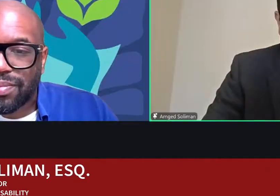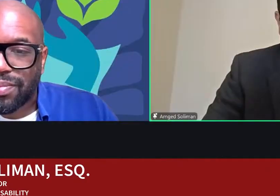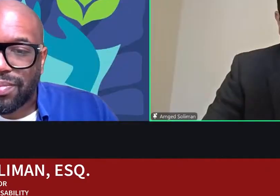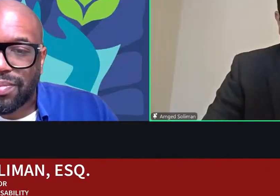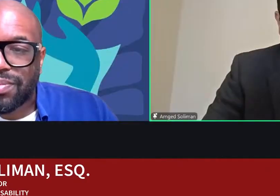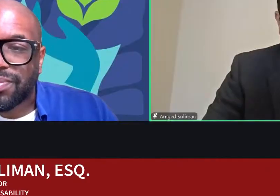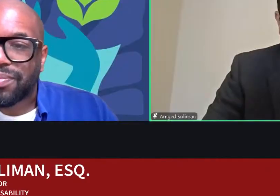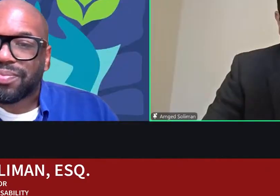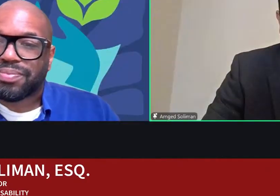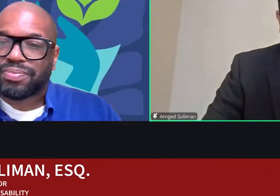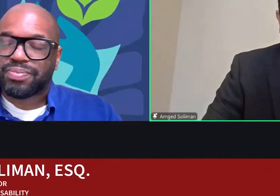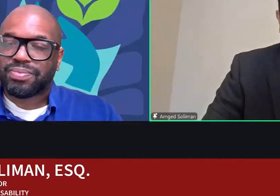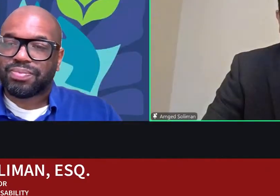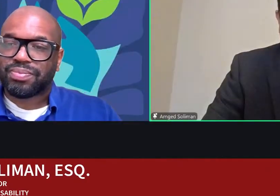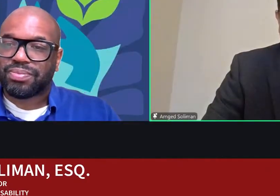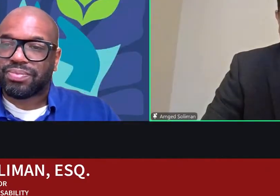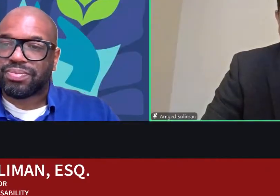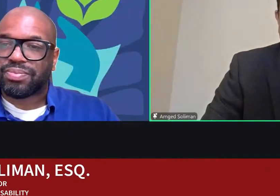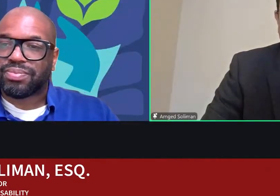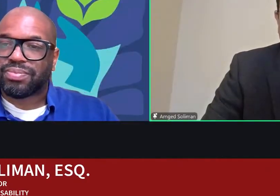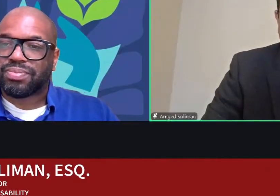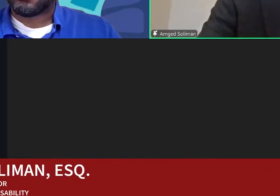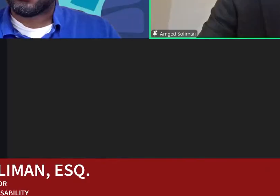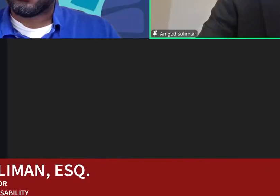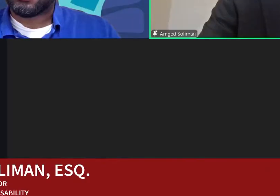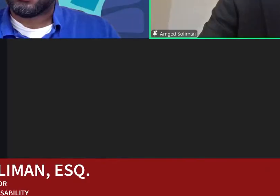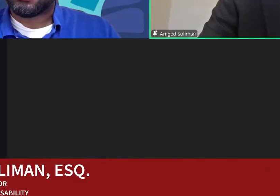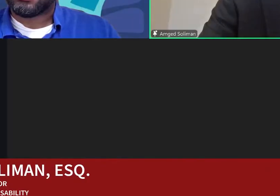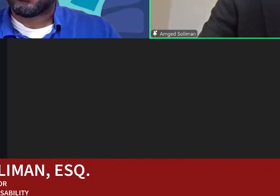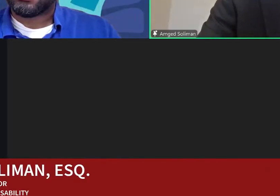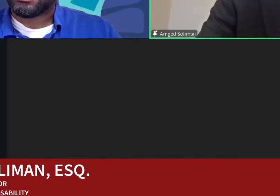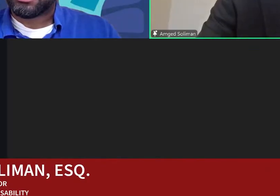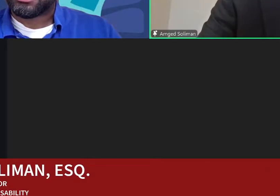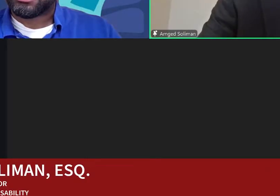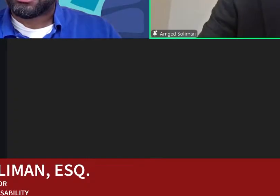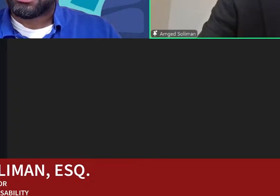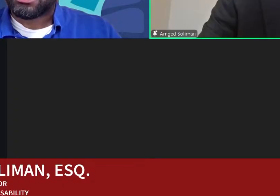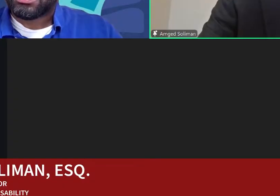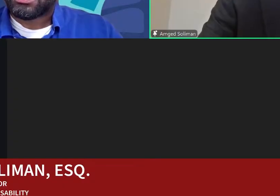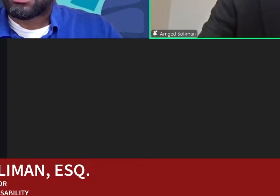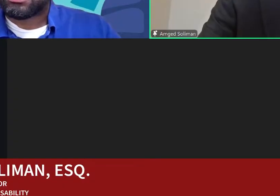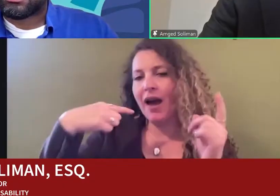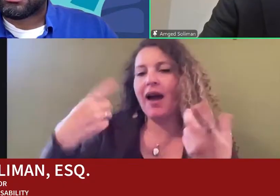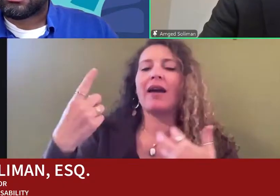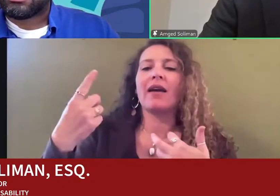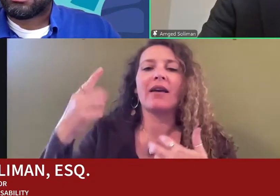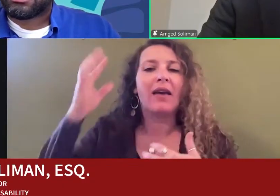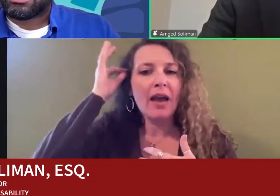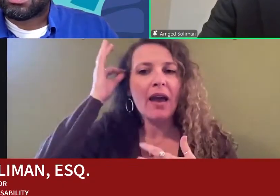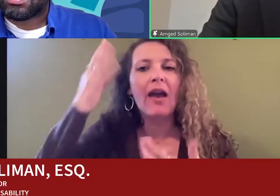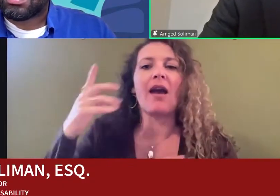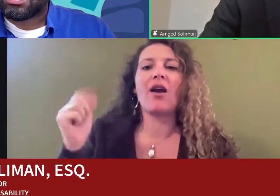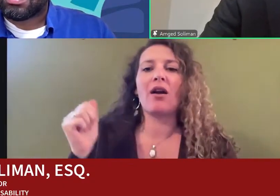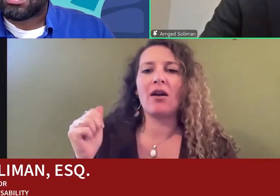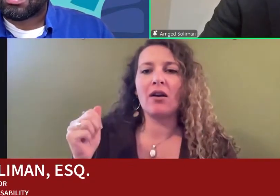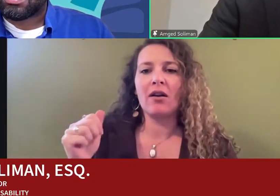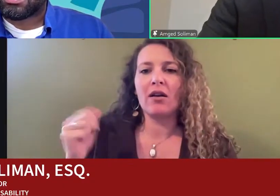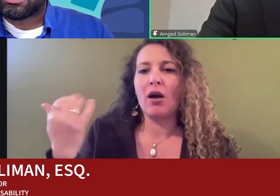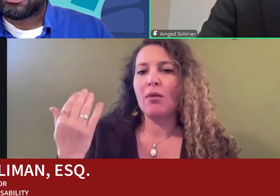I am a middle-aged Caucasian man with short black hair, uh, glasses, and, uh, a blue suit.